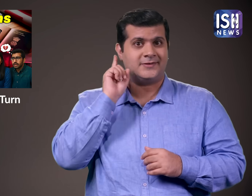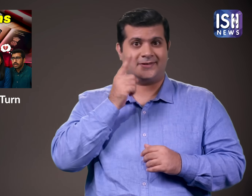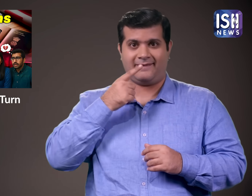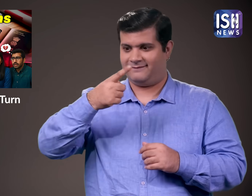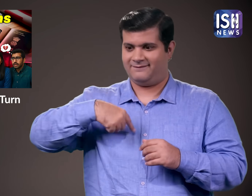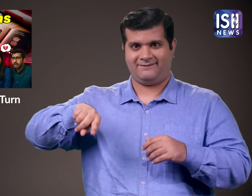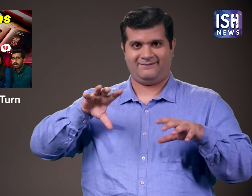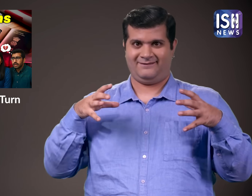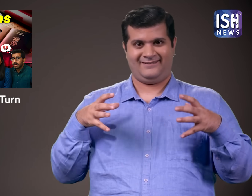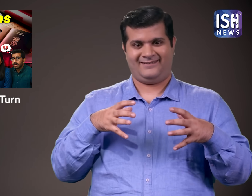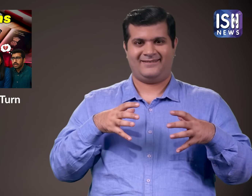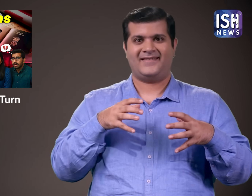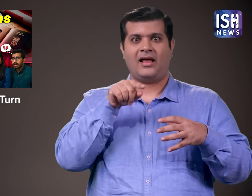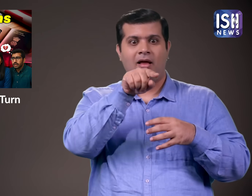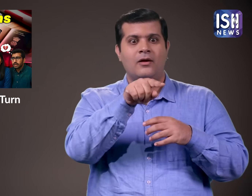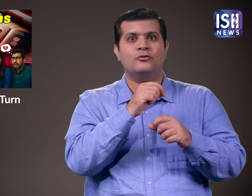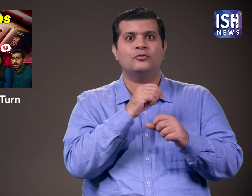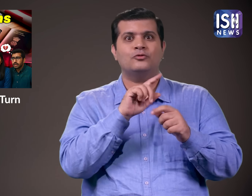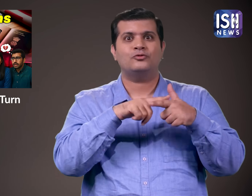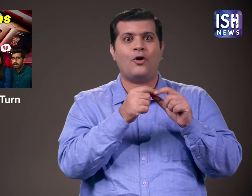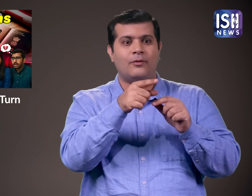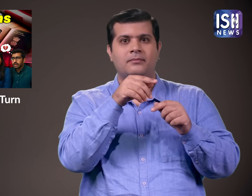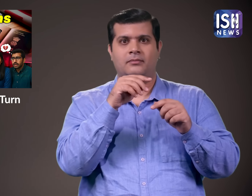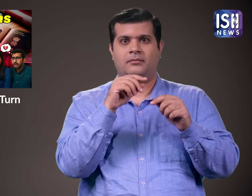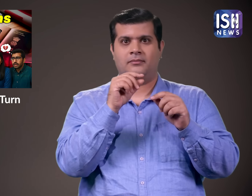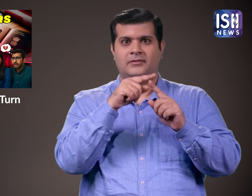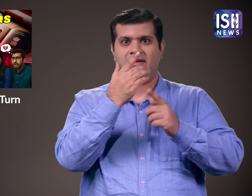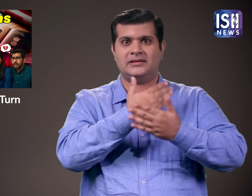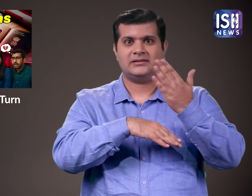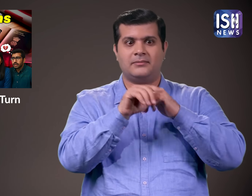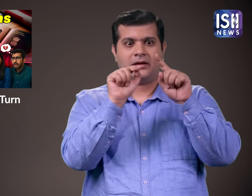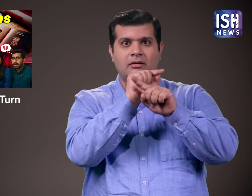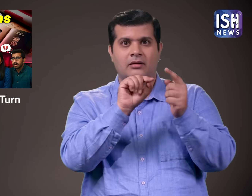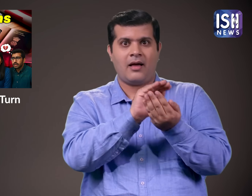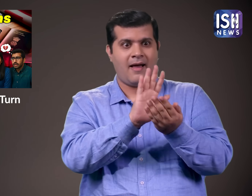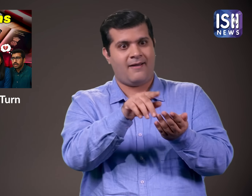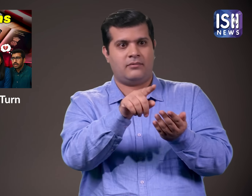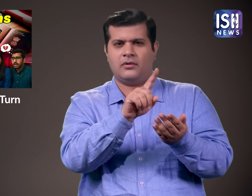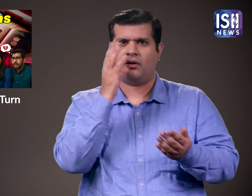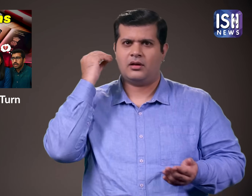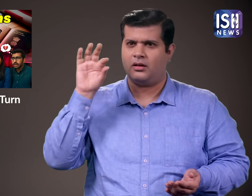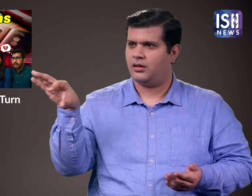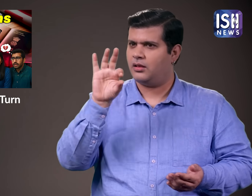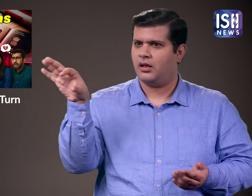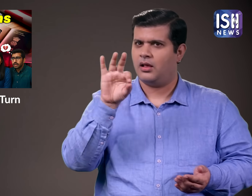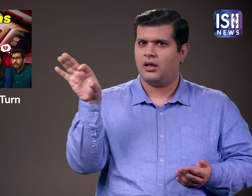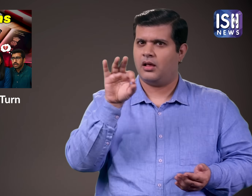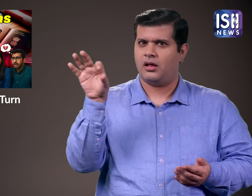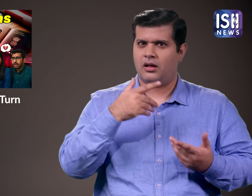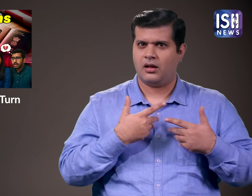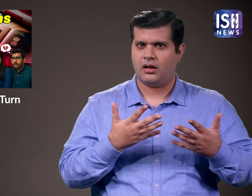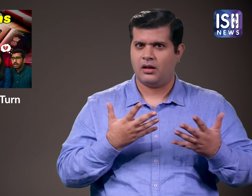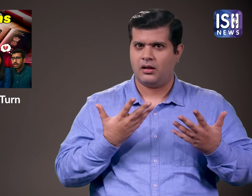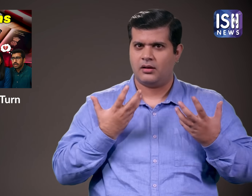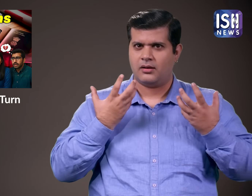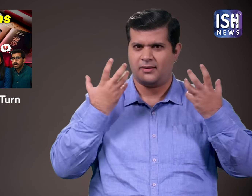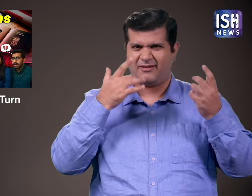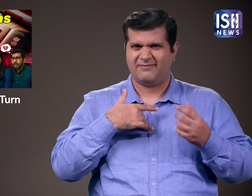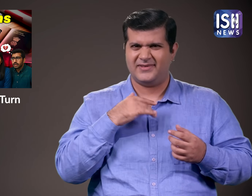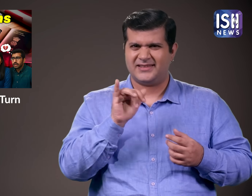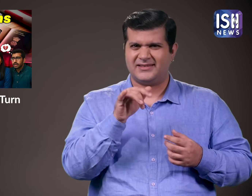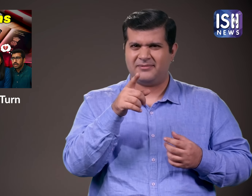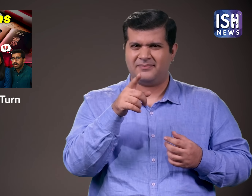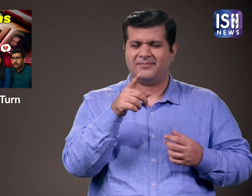At times, it may feel unfair to see hearing individuals hired under quotas meant specifically for Deaf candidates.